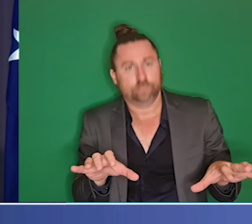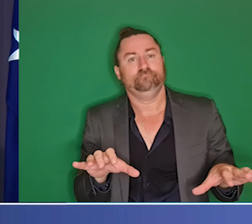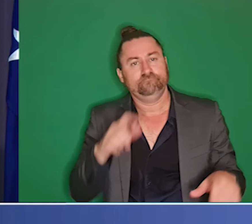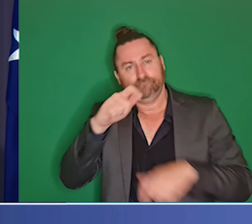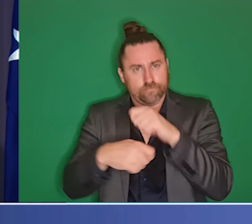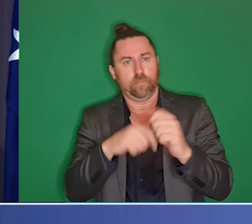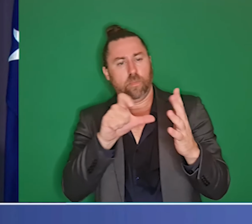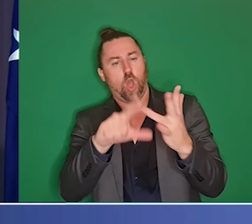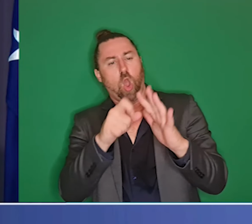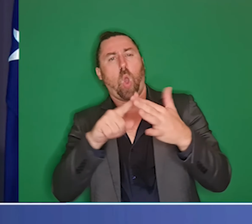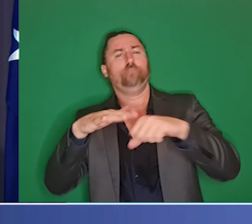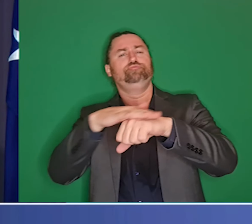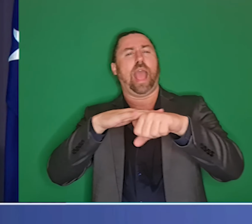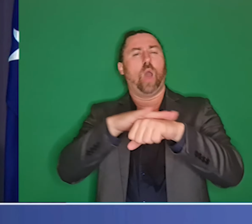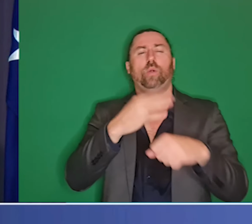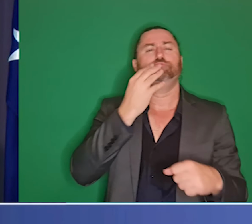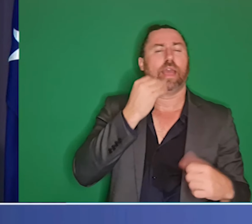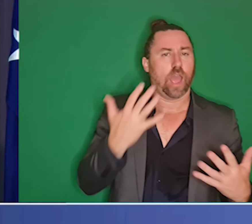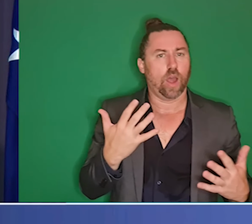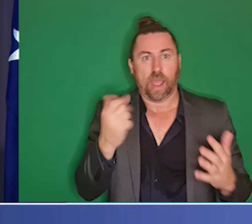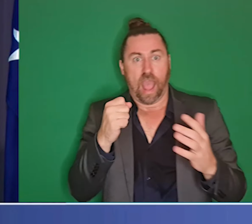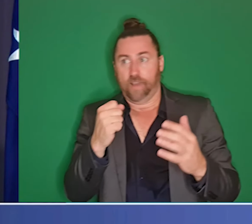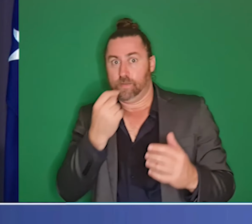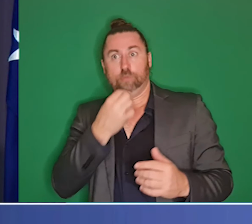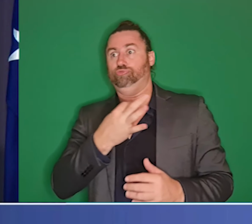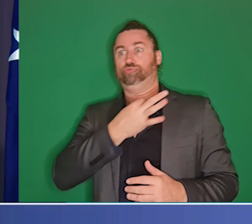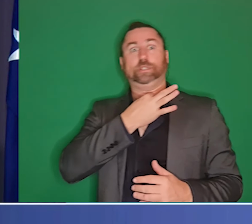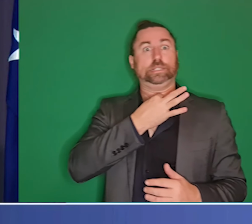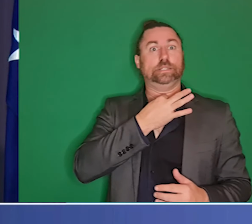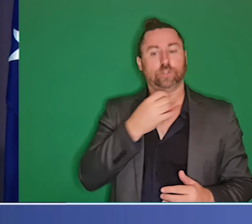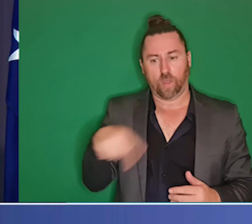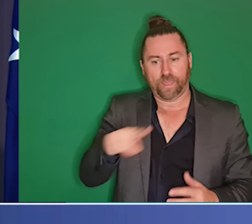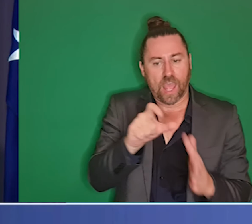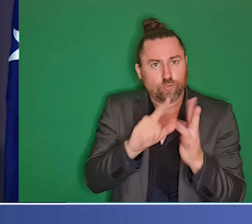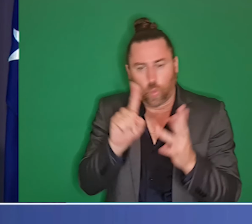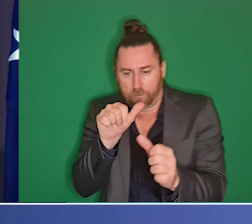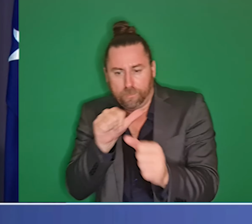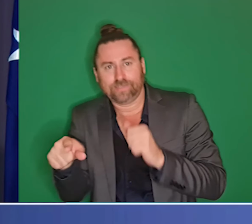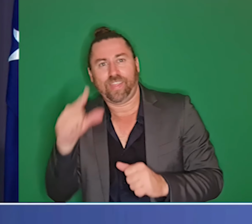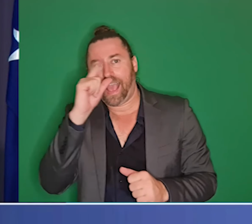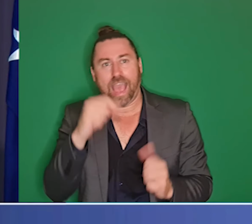But the code brown, that's what it means. It means there's an external threat, and there's a response being made appropriately